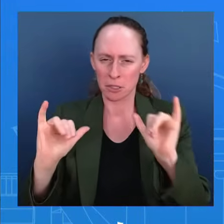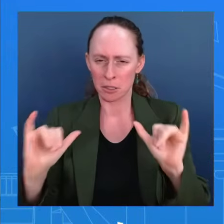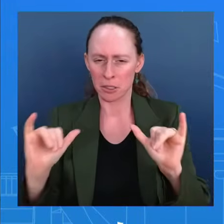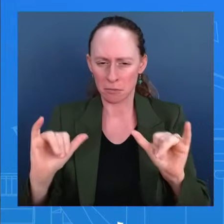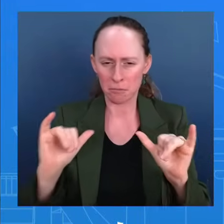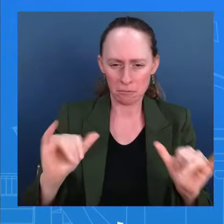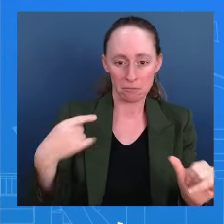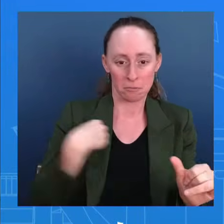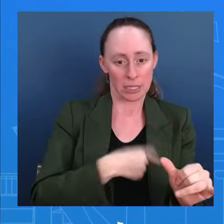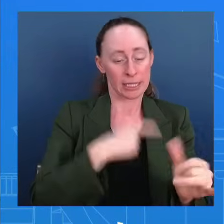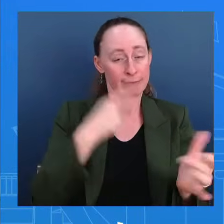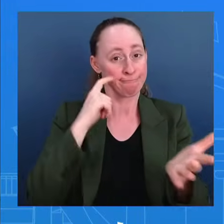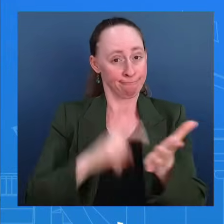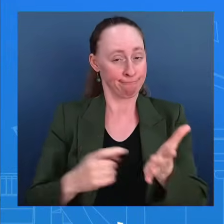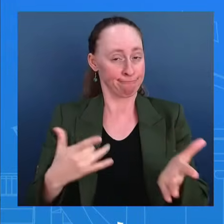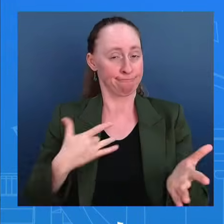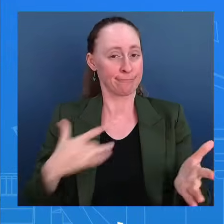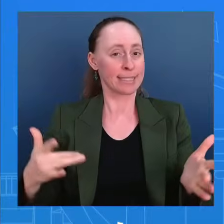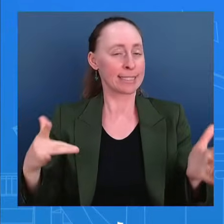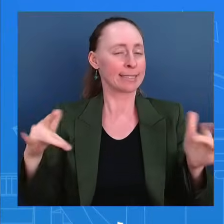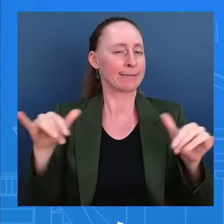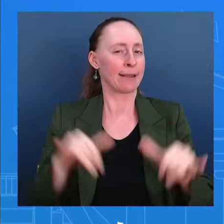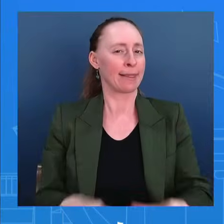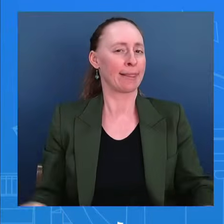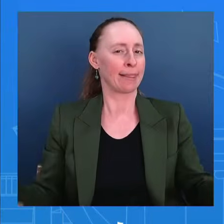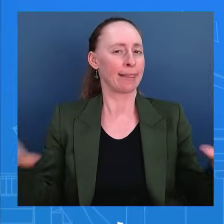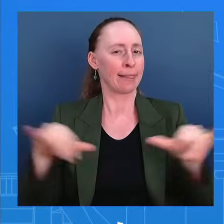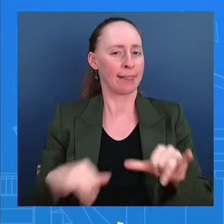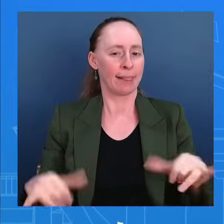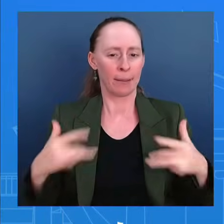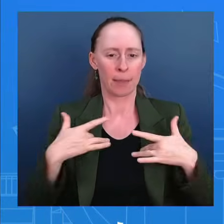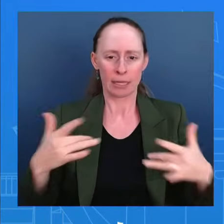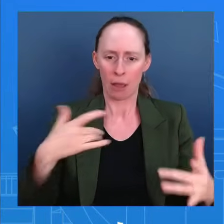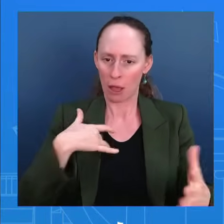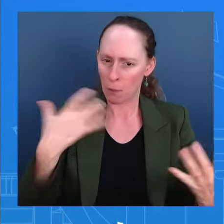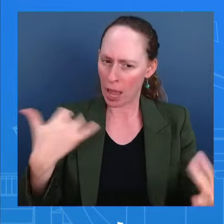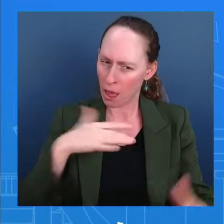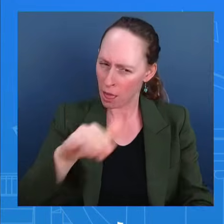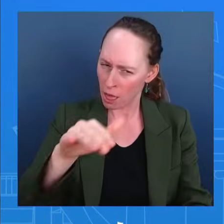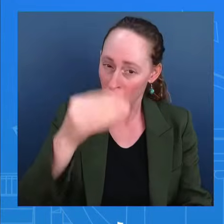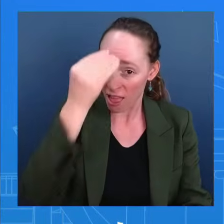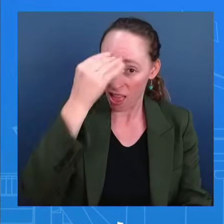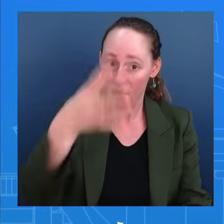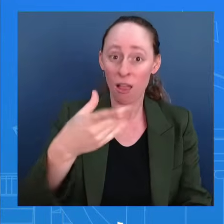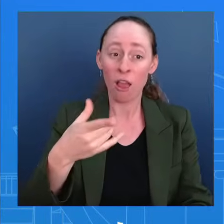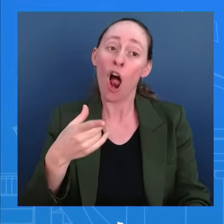and we want to be very, very clear: It is not okay. It is not -- there is no time to do that.